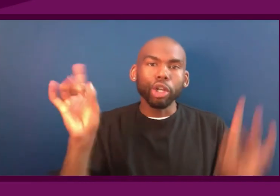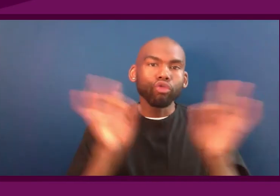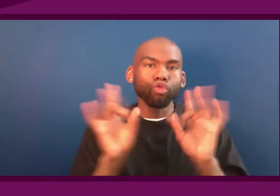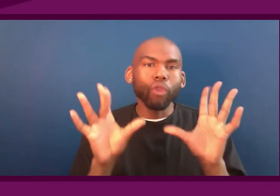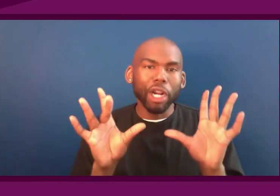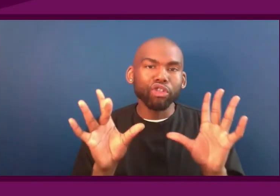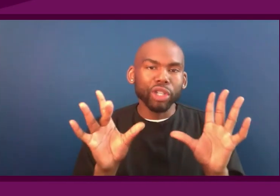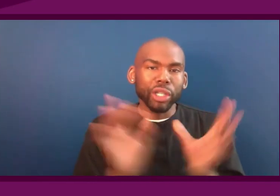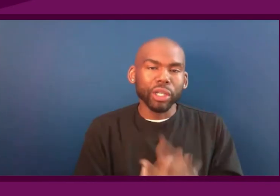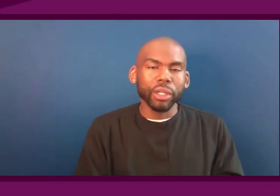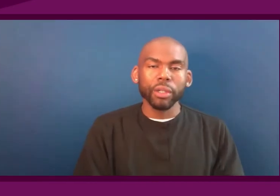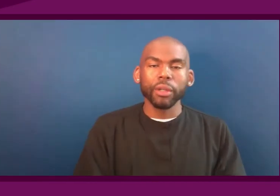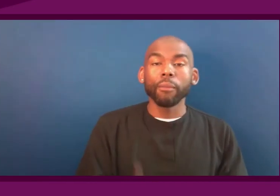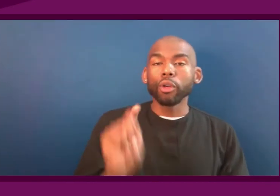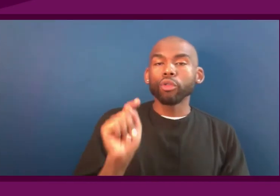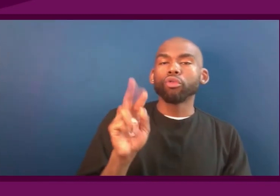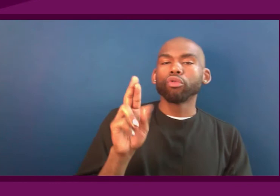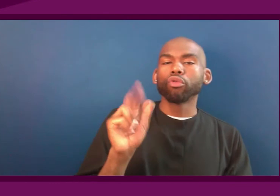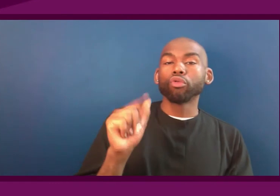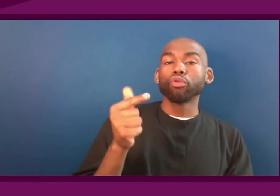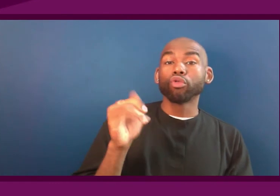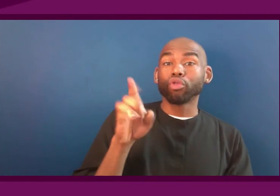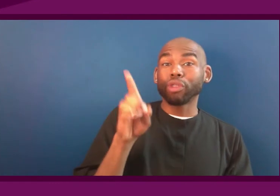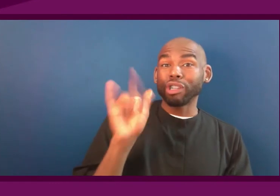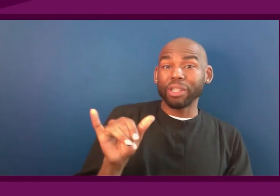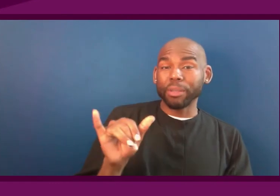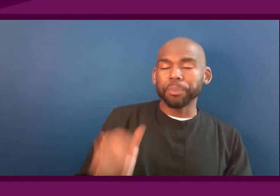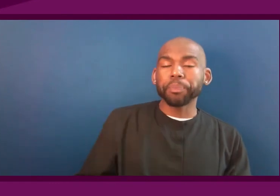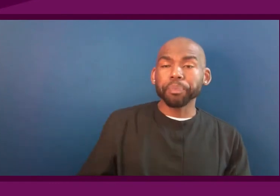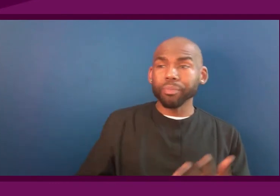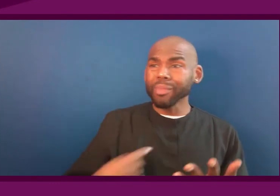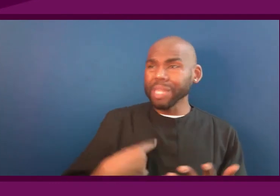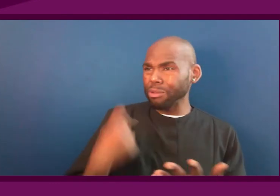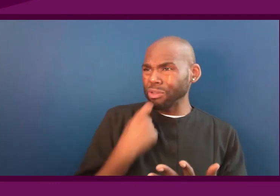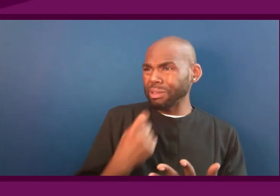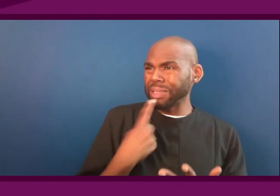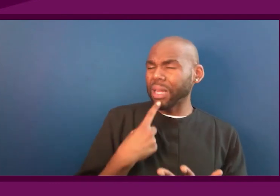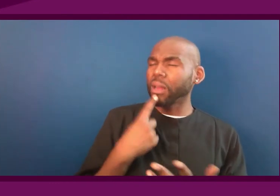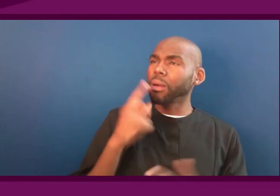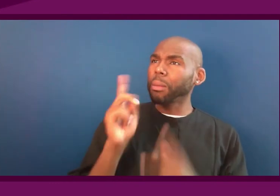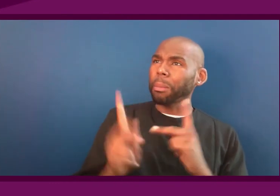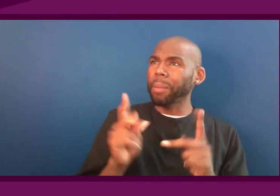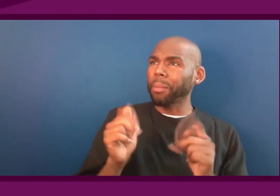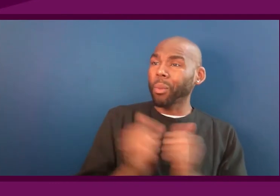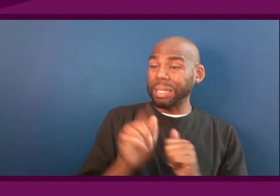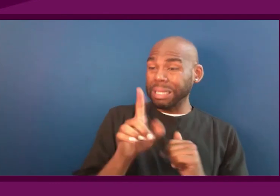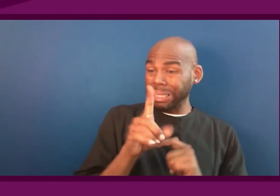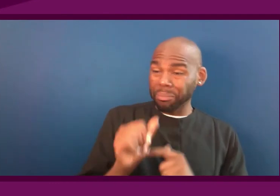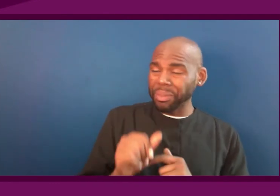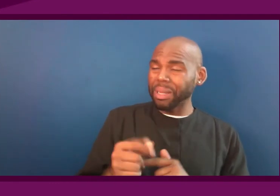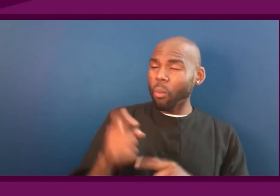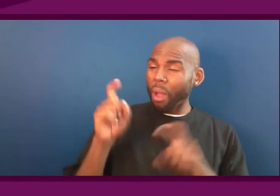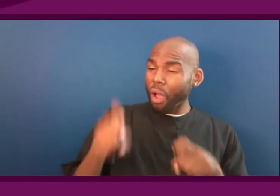actually the same. And I'm really into the body acceptance movement and like anti diet culture